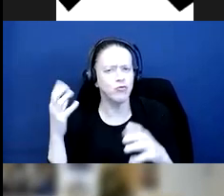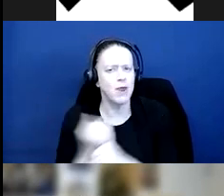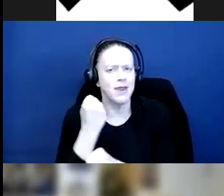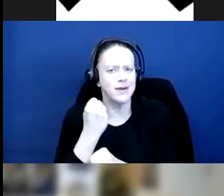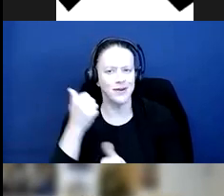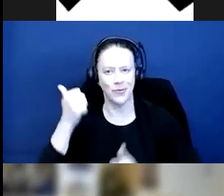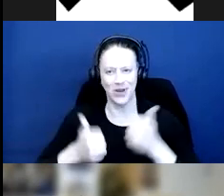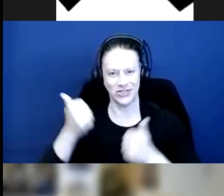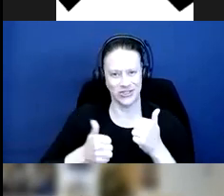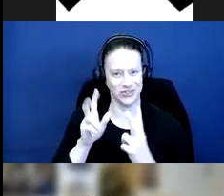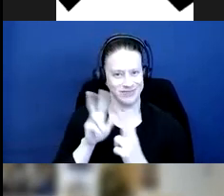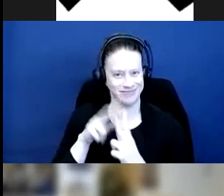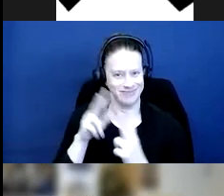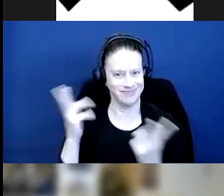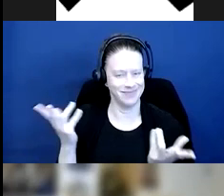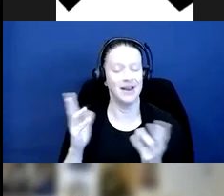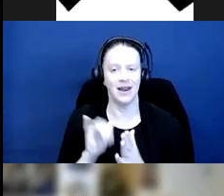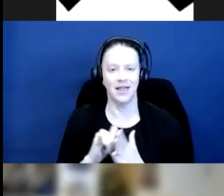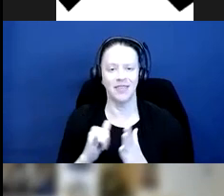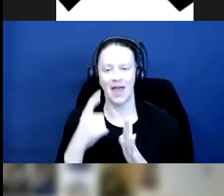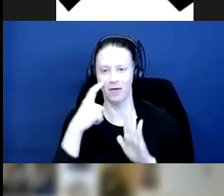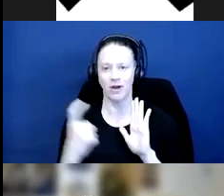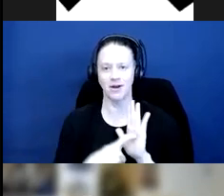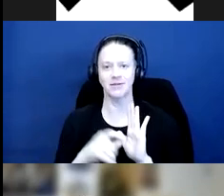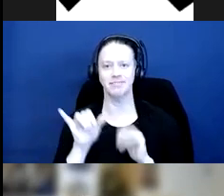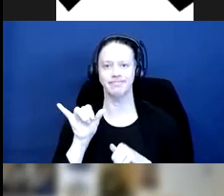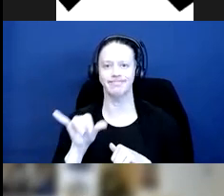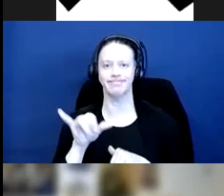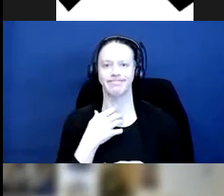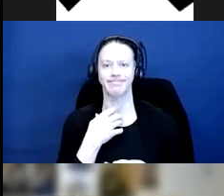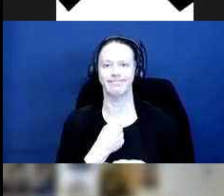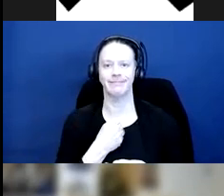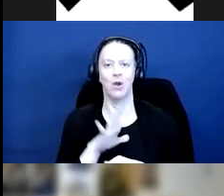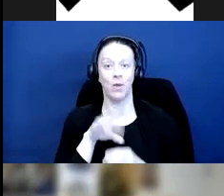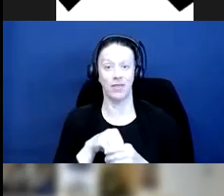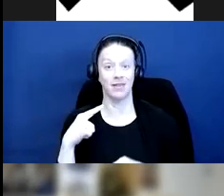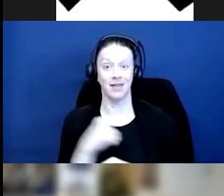And that recognized that in the legislature sometimes